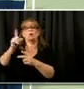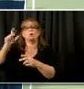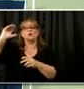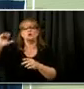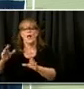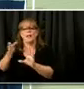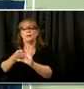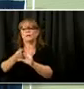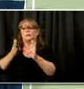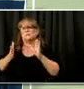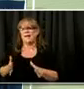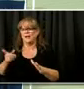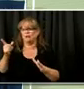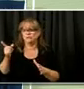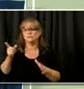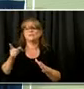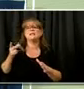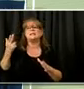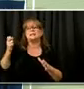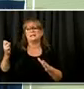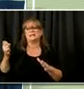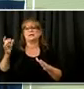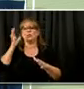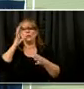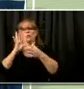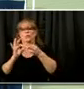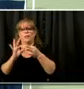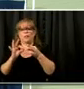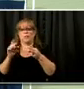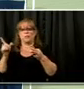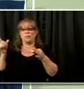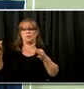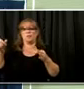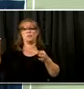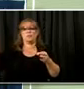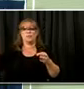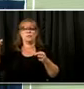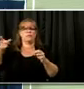psychiatric association i know dr rogers this has been a very difficult time for young people